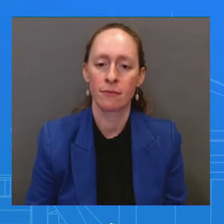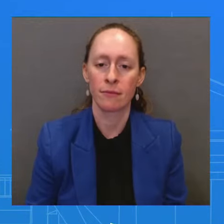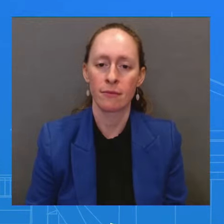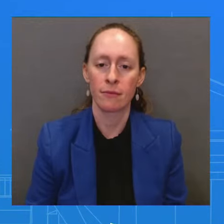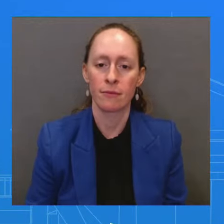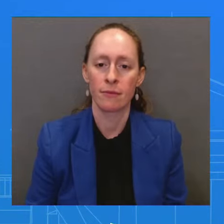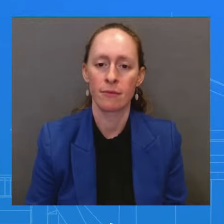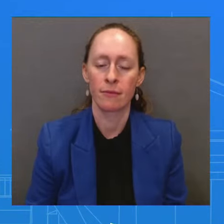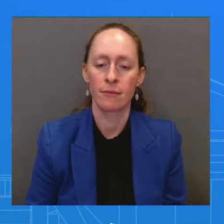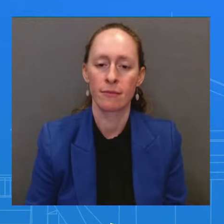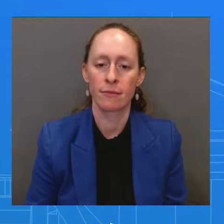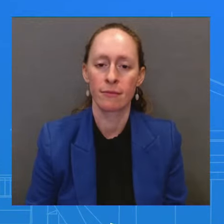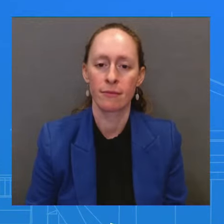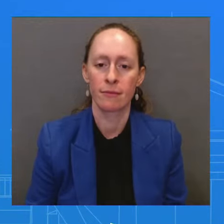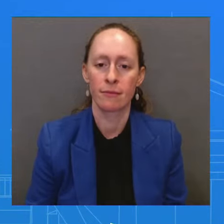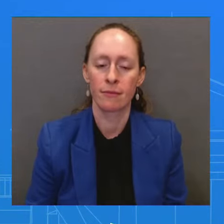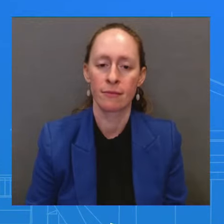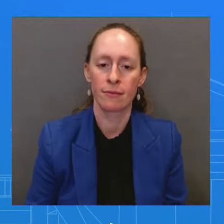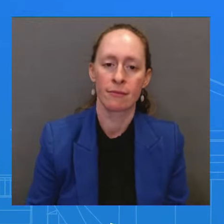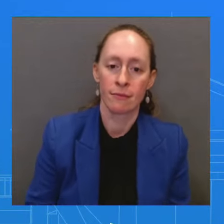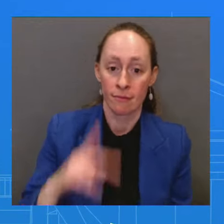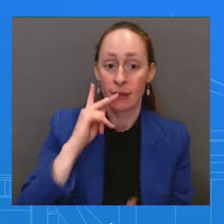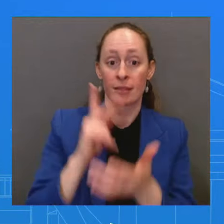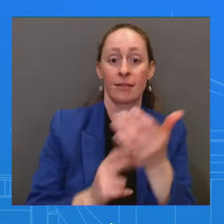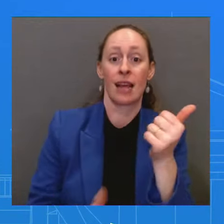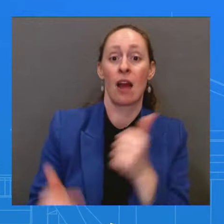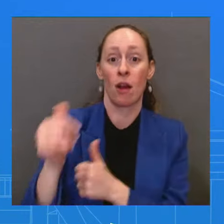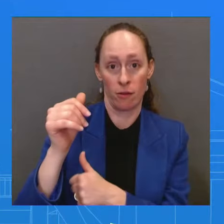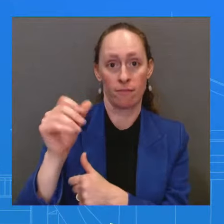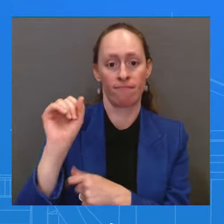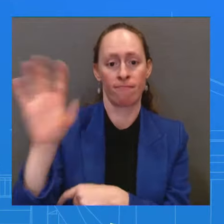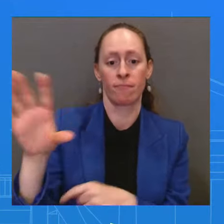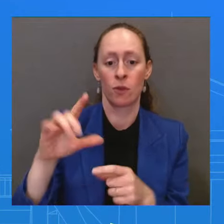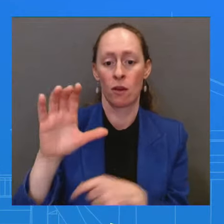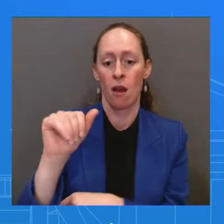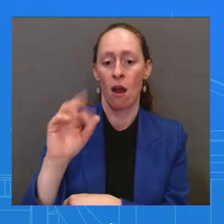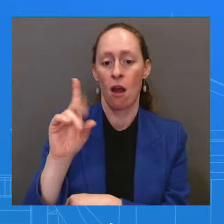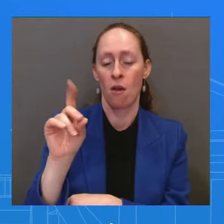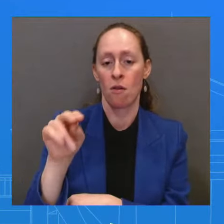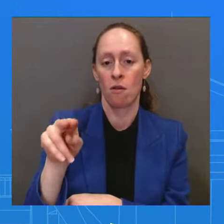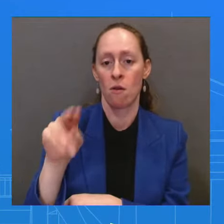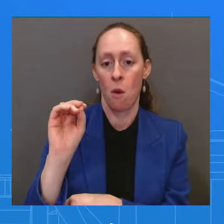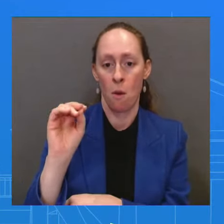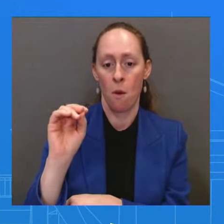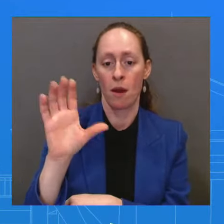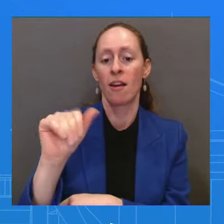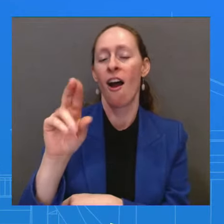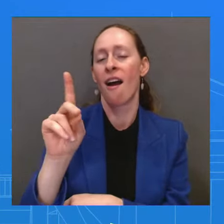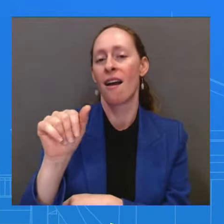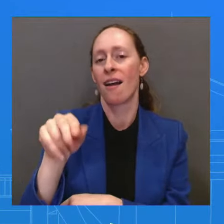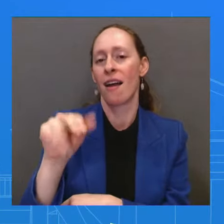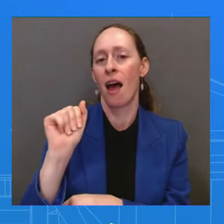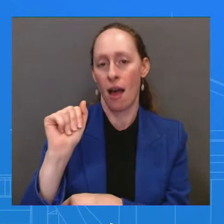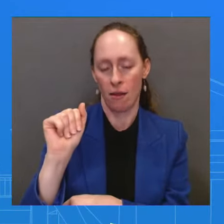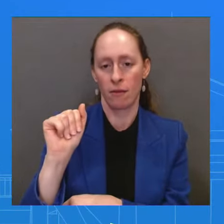requesting that the President's SAVE program for student loan debt is expanded to Parent PLUS loan borrowers.